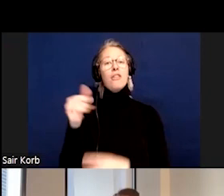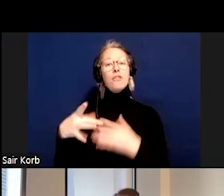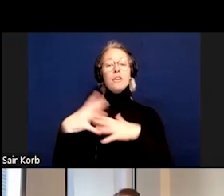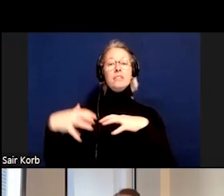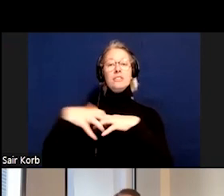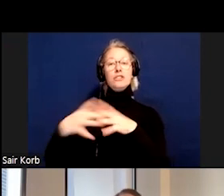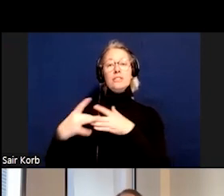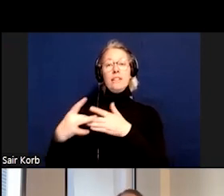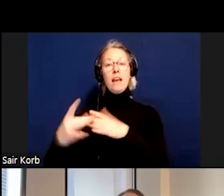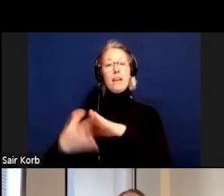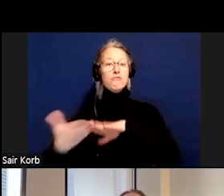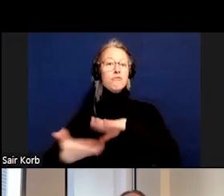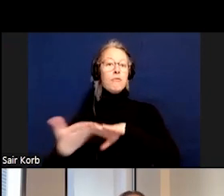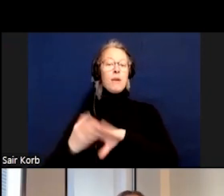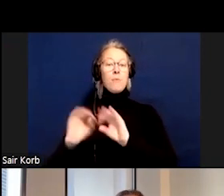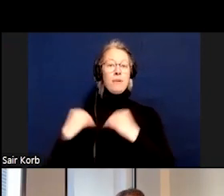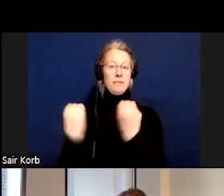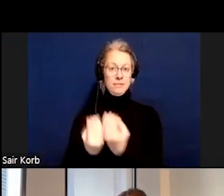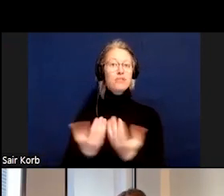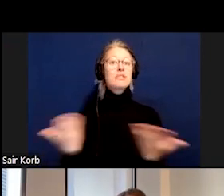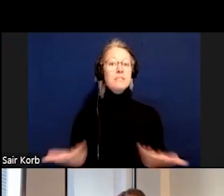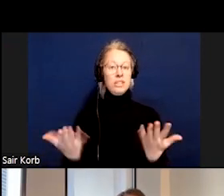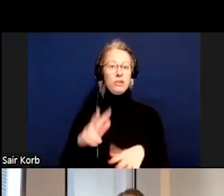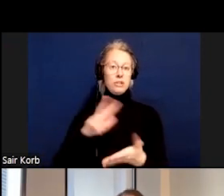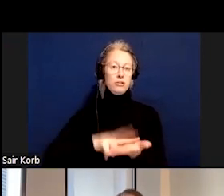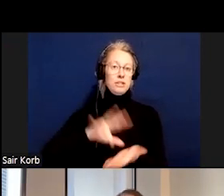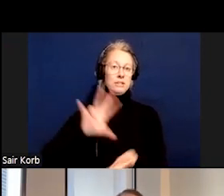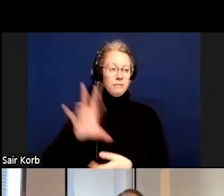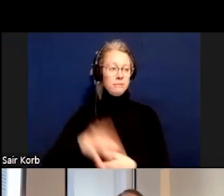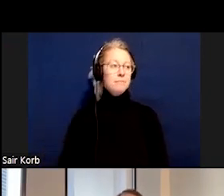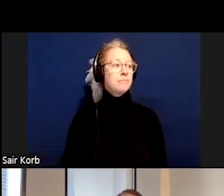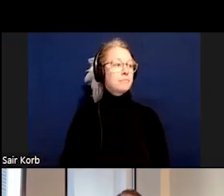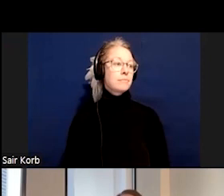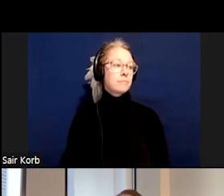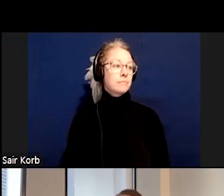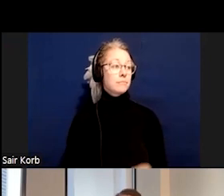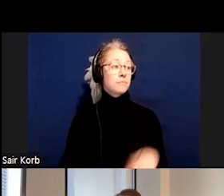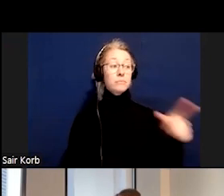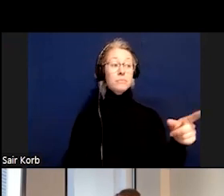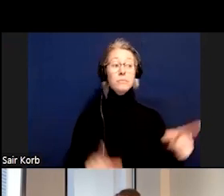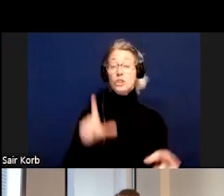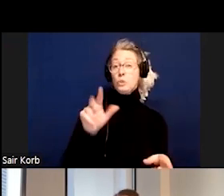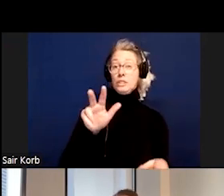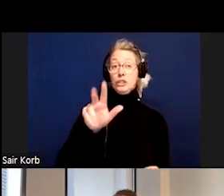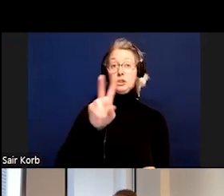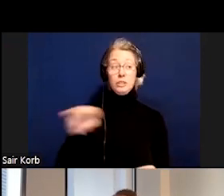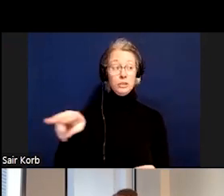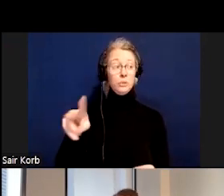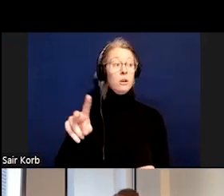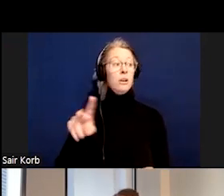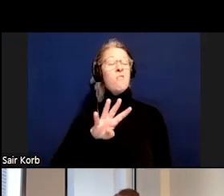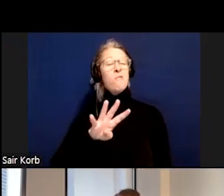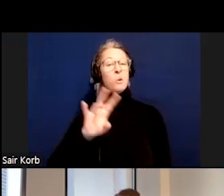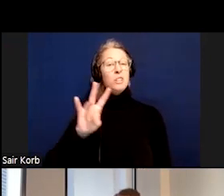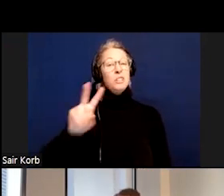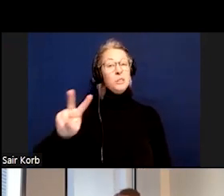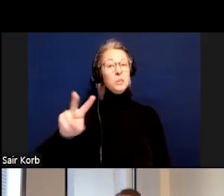The Original People's Investment Program in 2022 supported 42 artists with over $650,000.